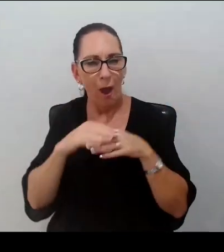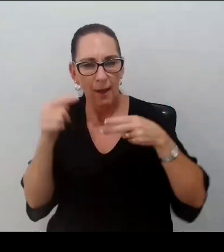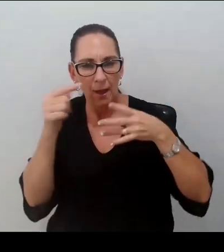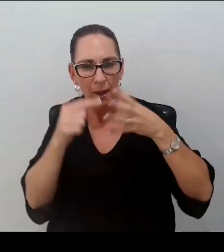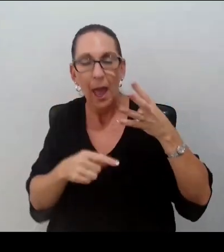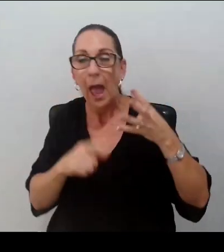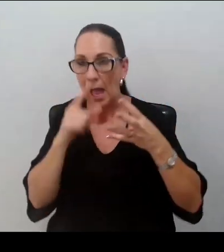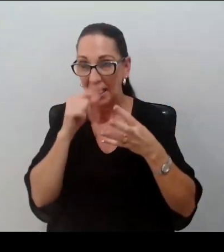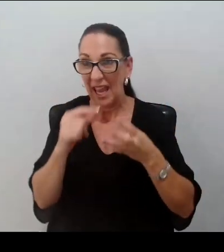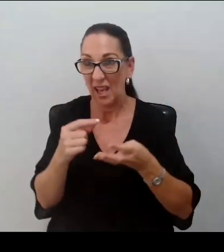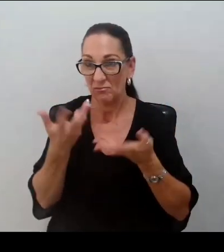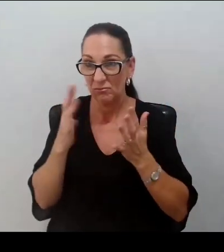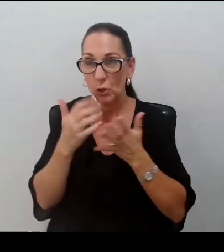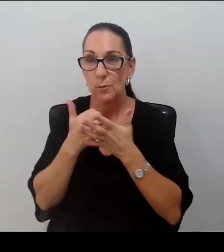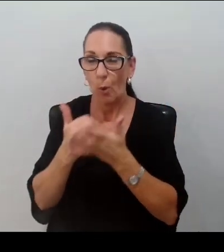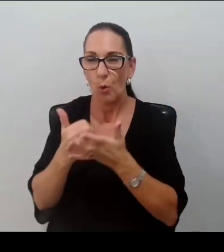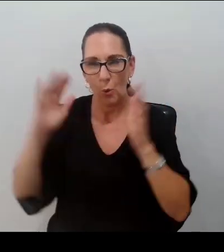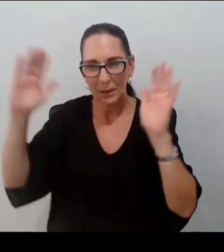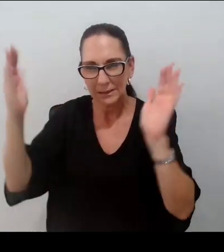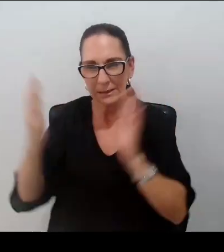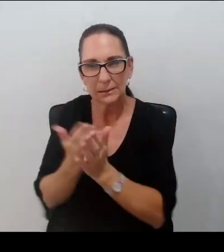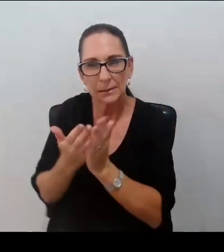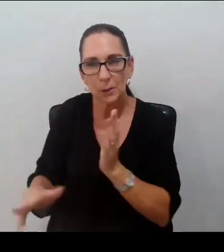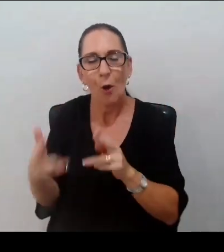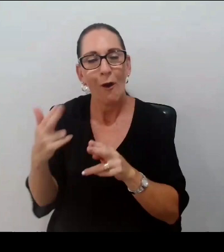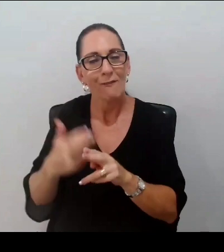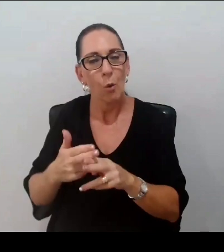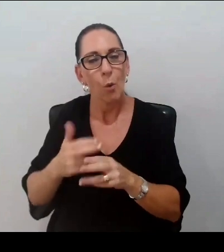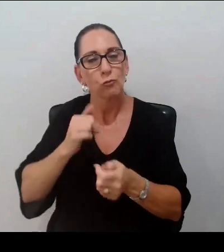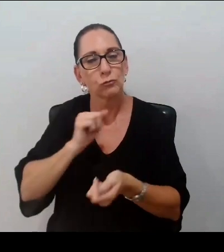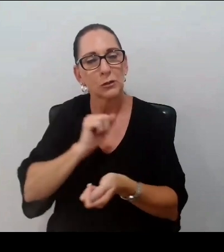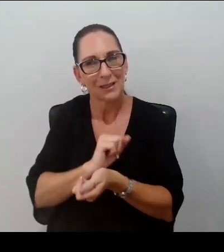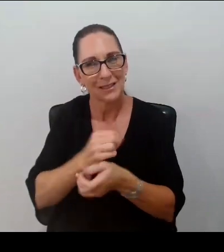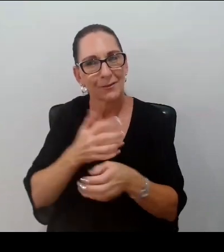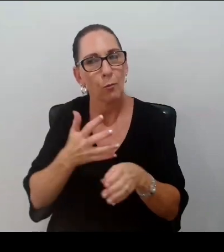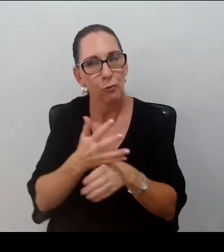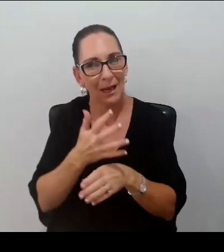elimination of the use of restrictive practices for people with disability. These measures